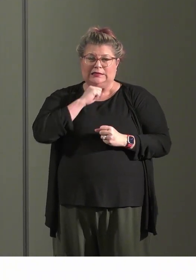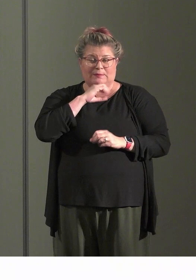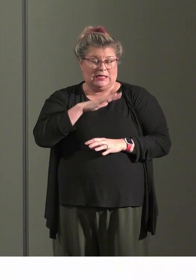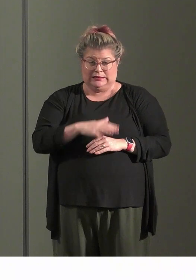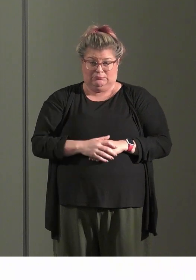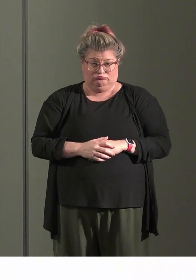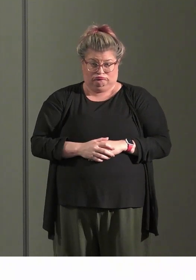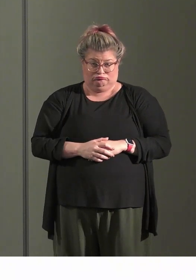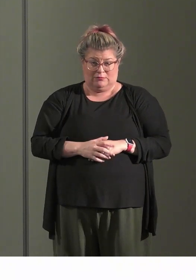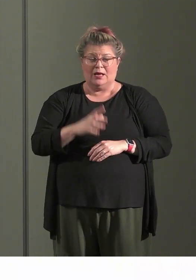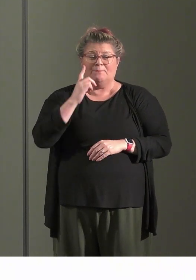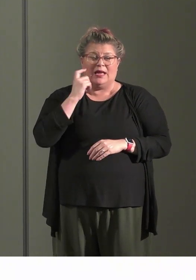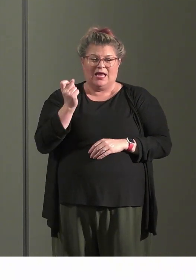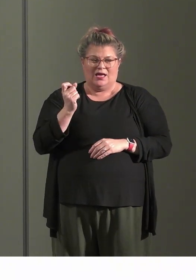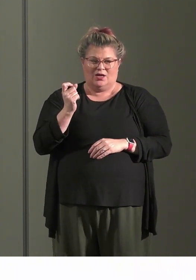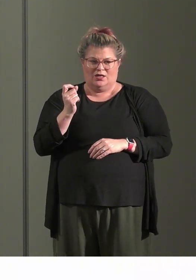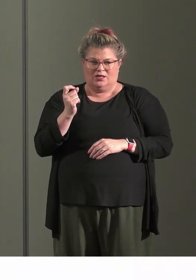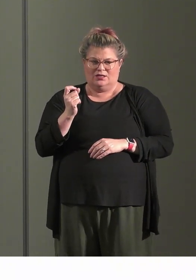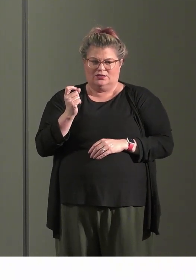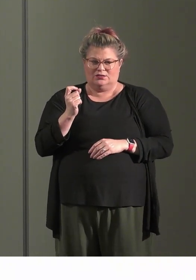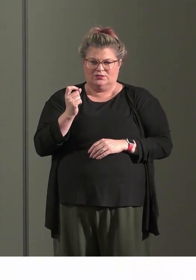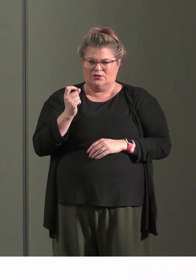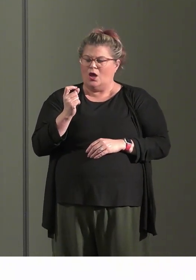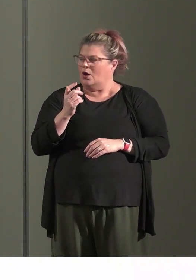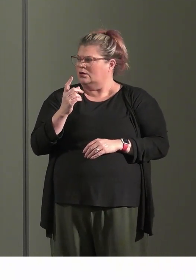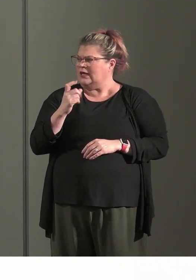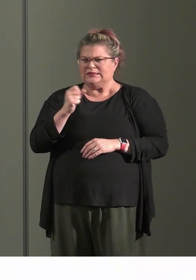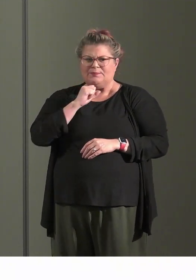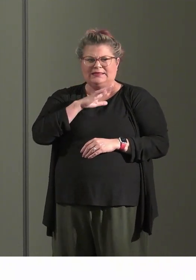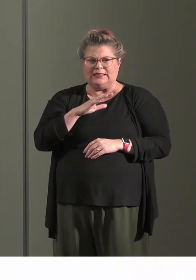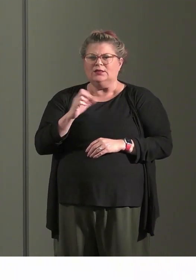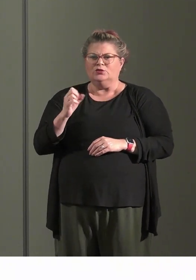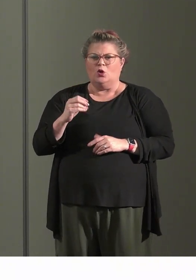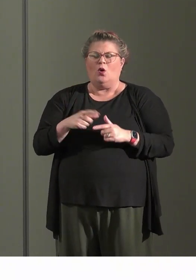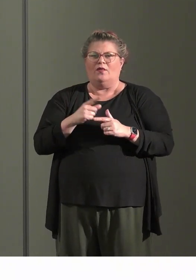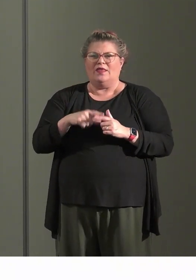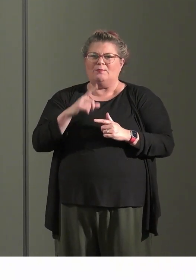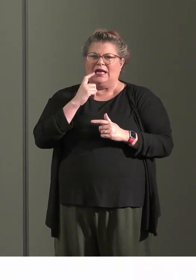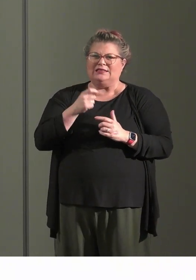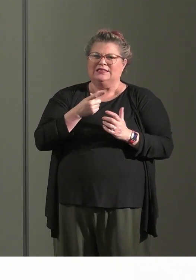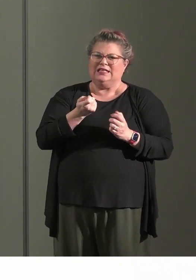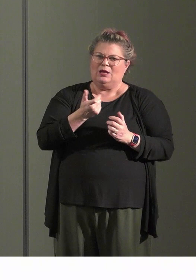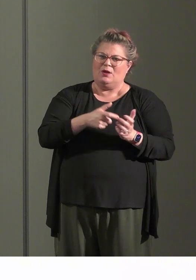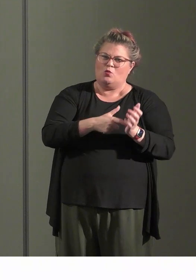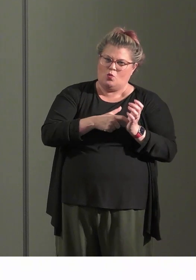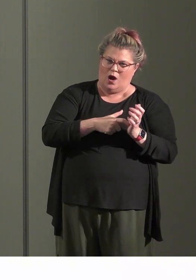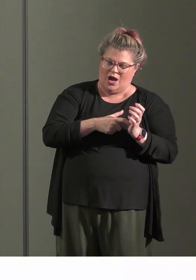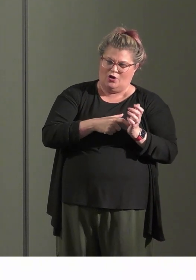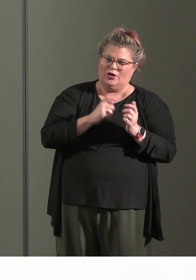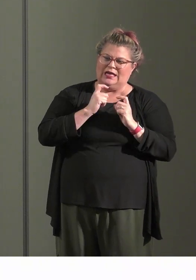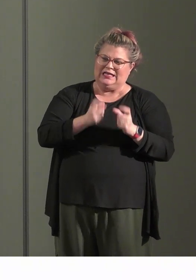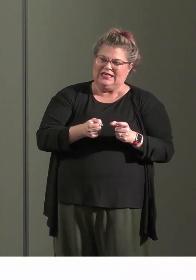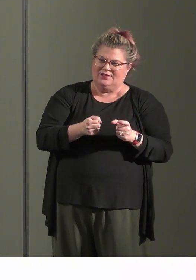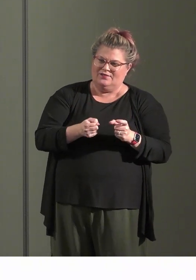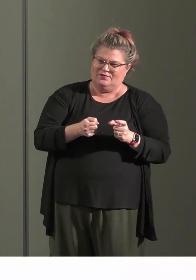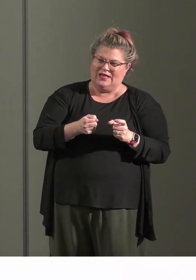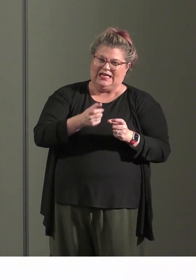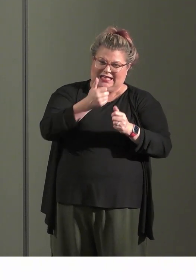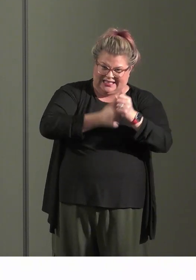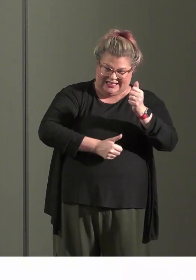So because this is a directive, as I mentioned it is required to be implemented by each EU member